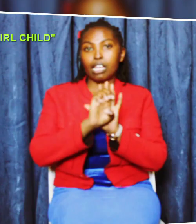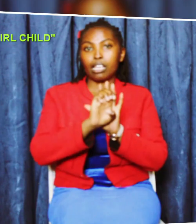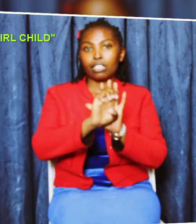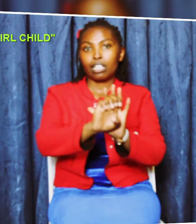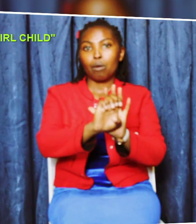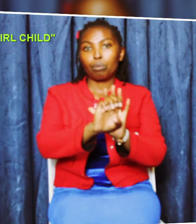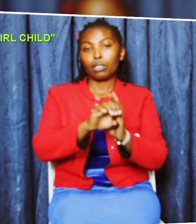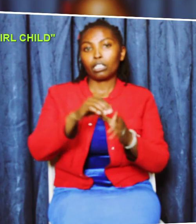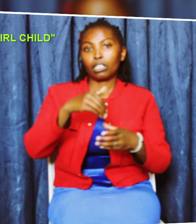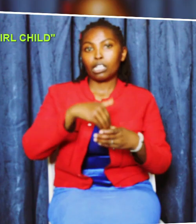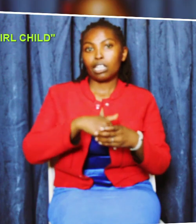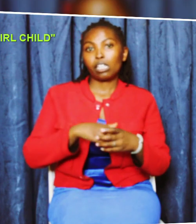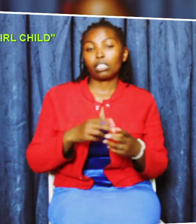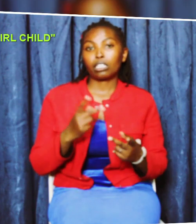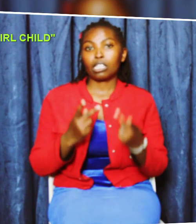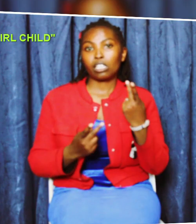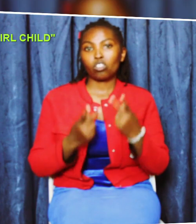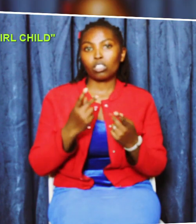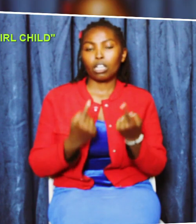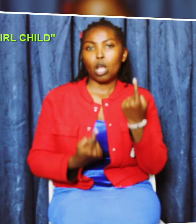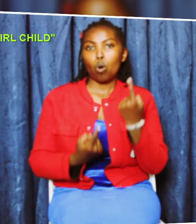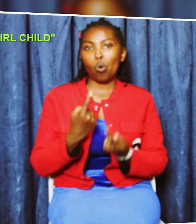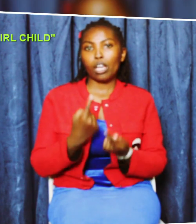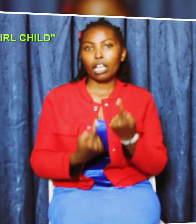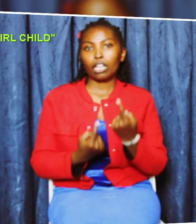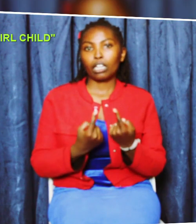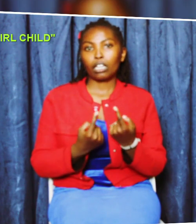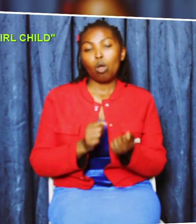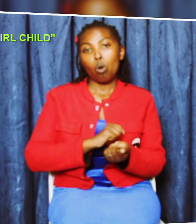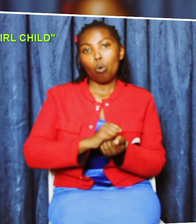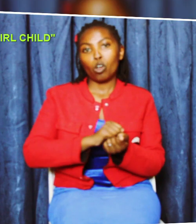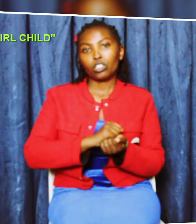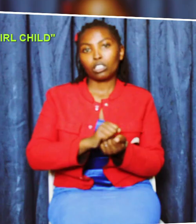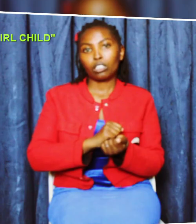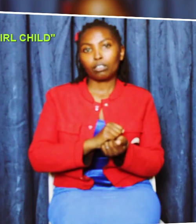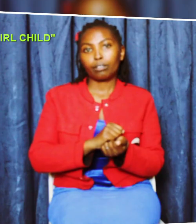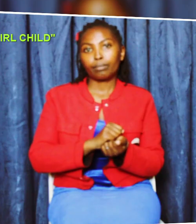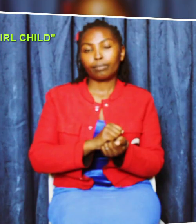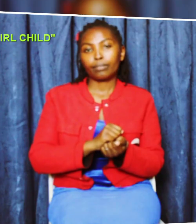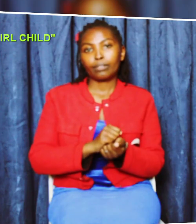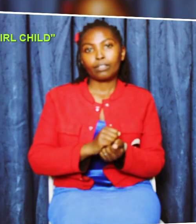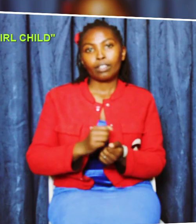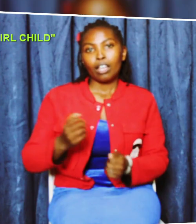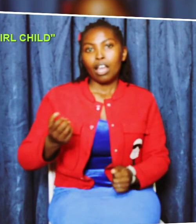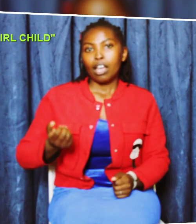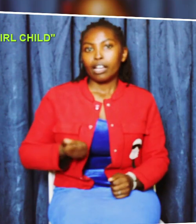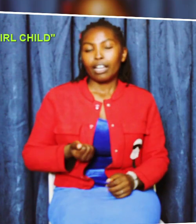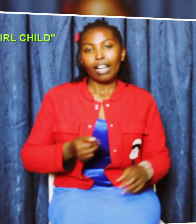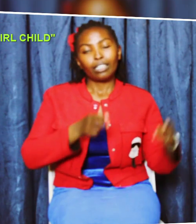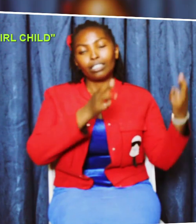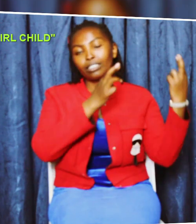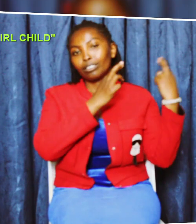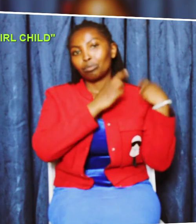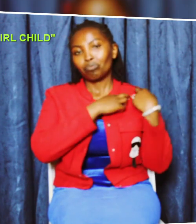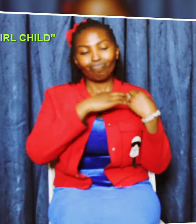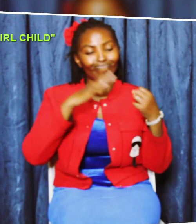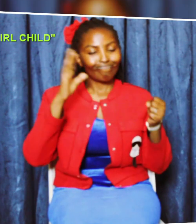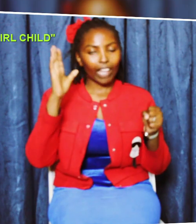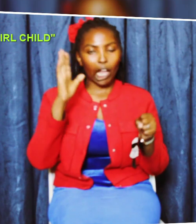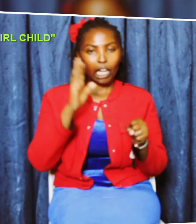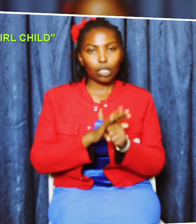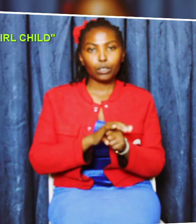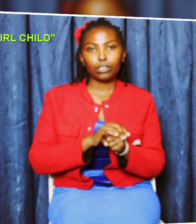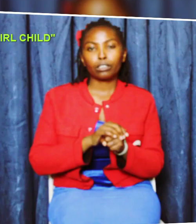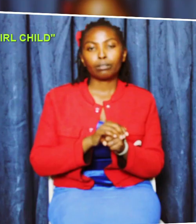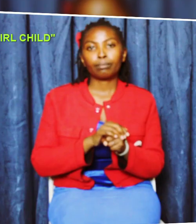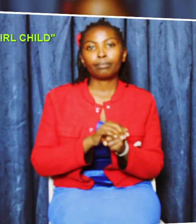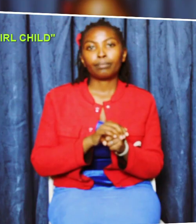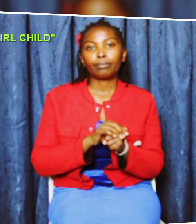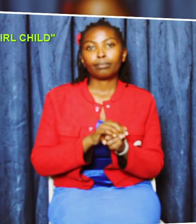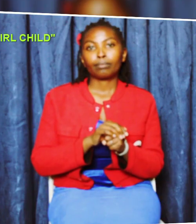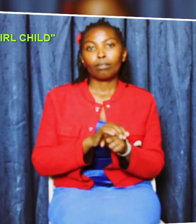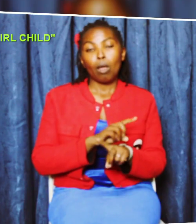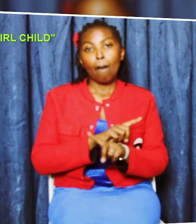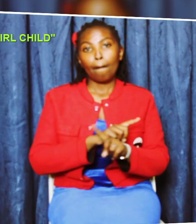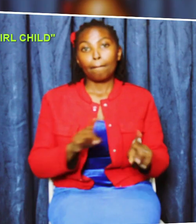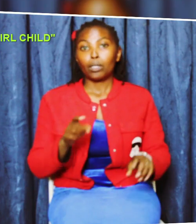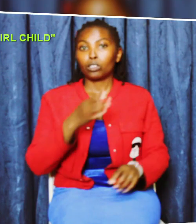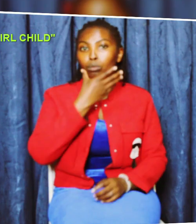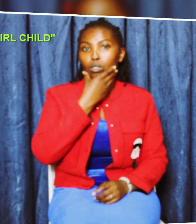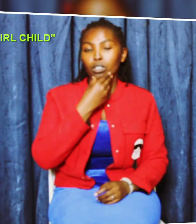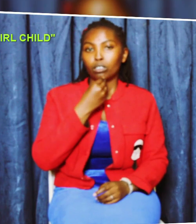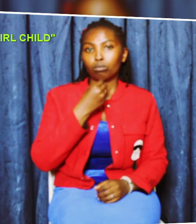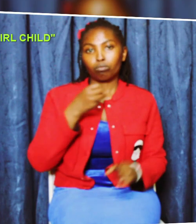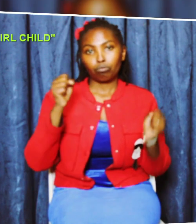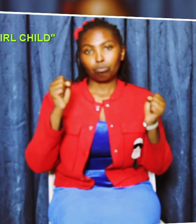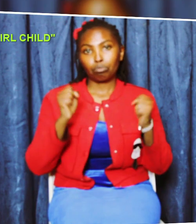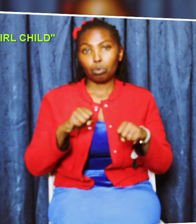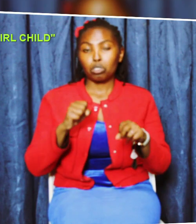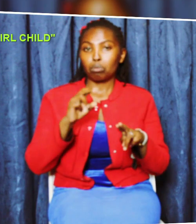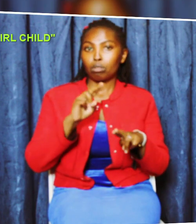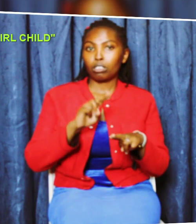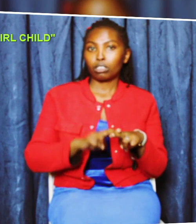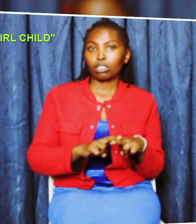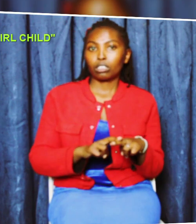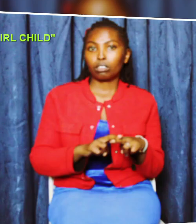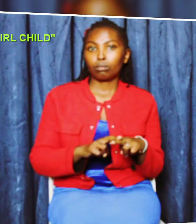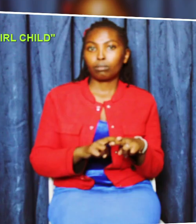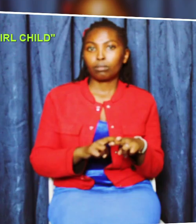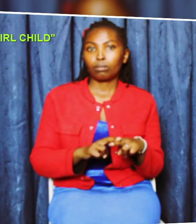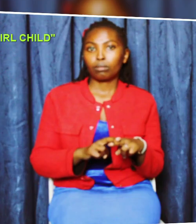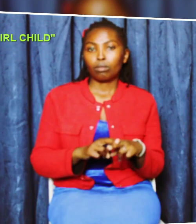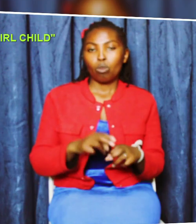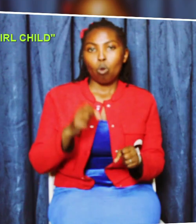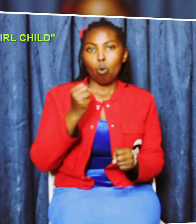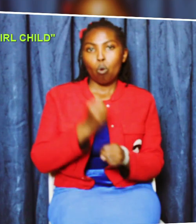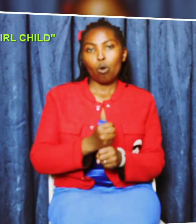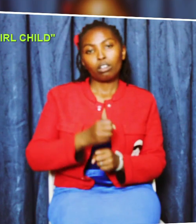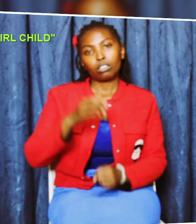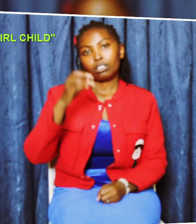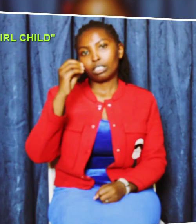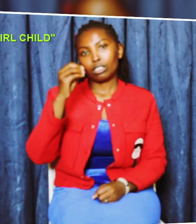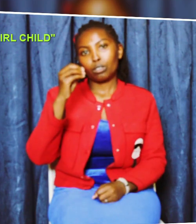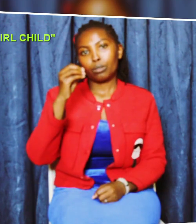kitchen cooking washing girl responsible a Not but boy possible seat work nothing